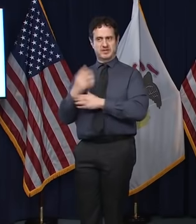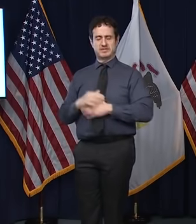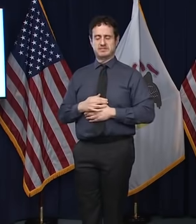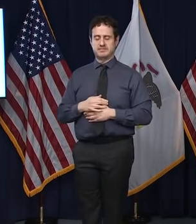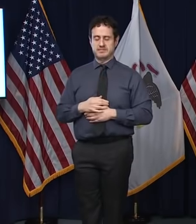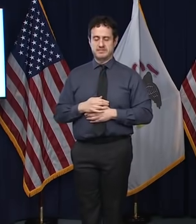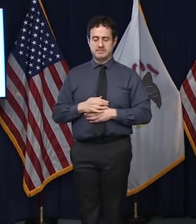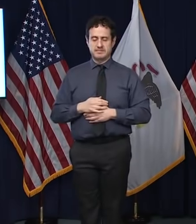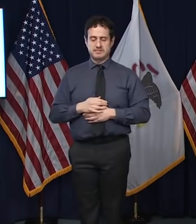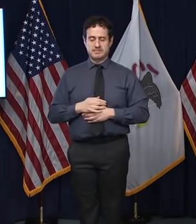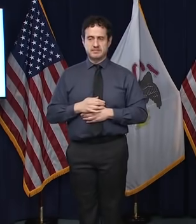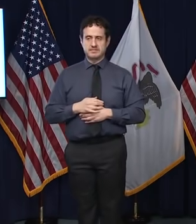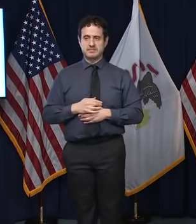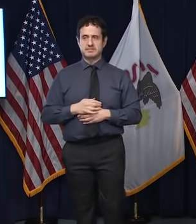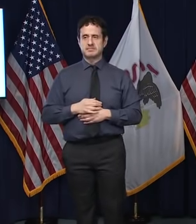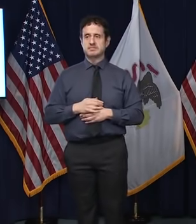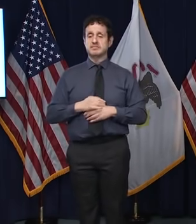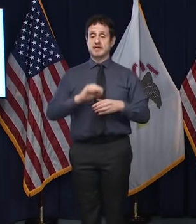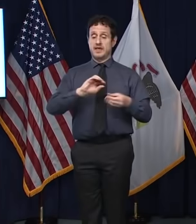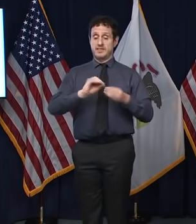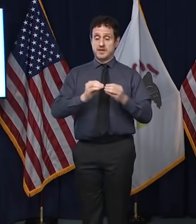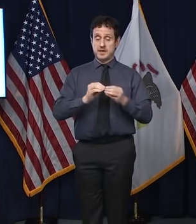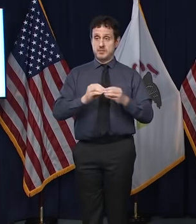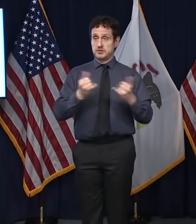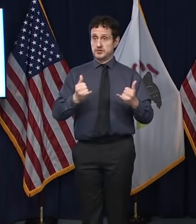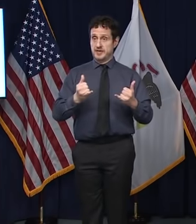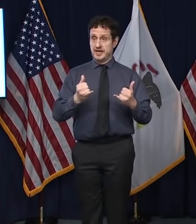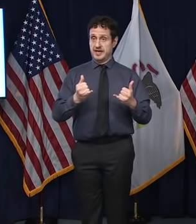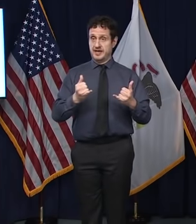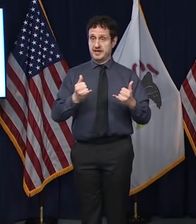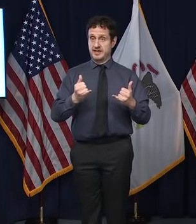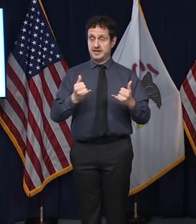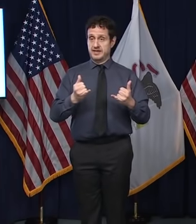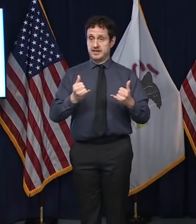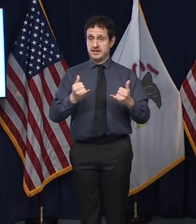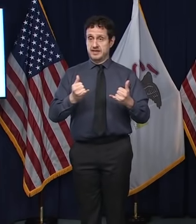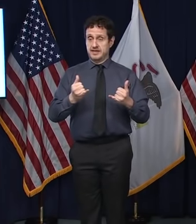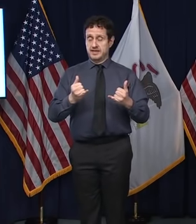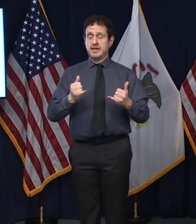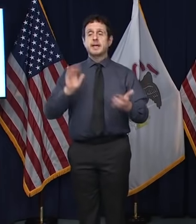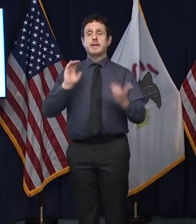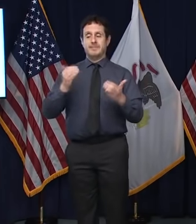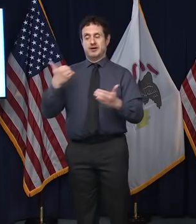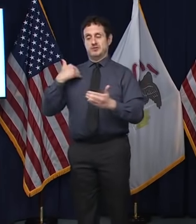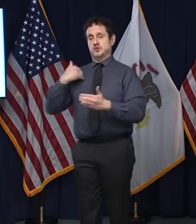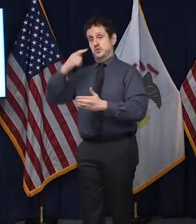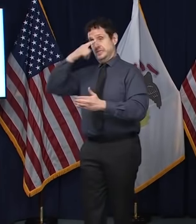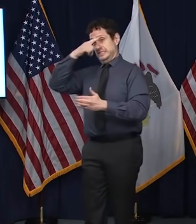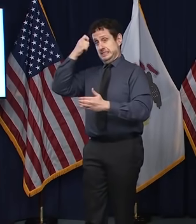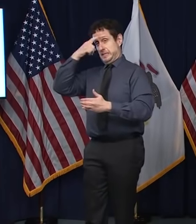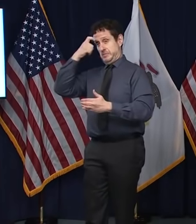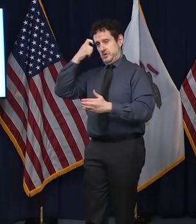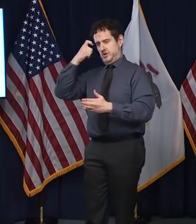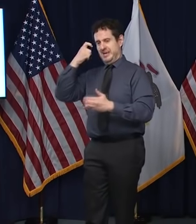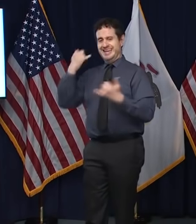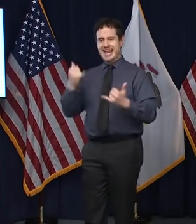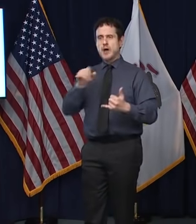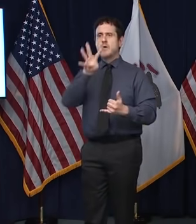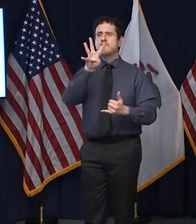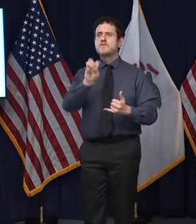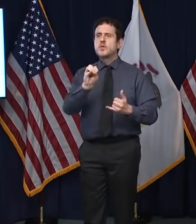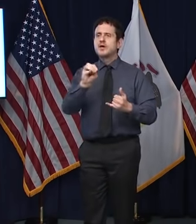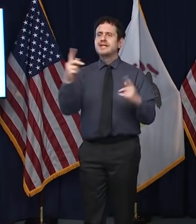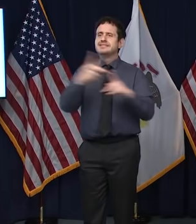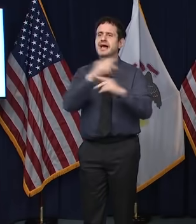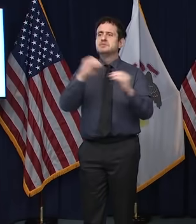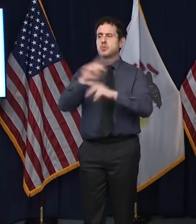may. Cases reported today are